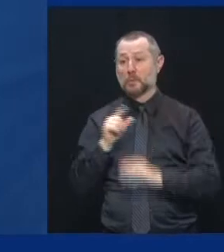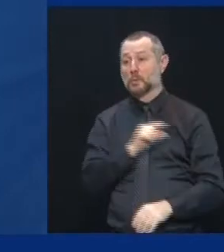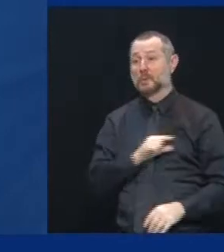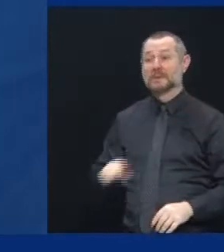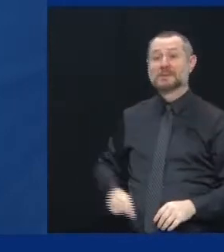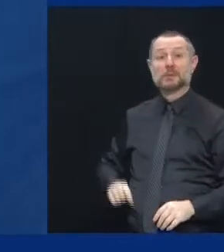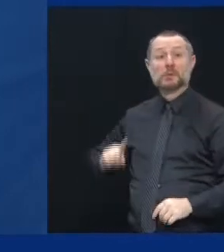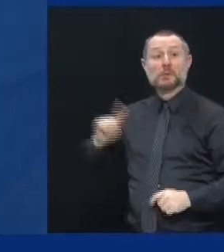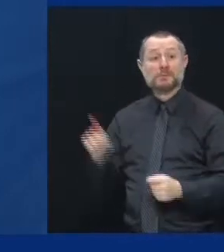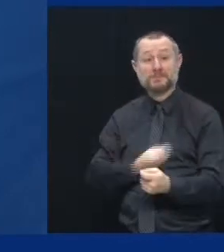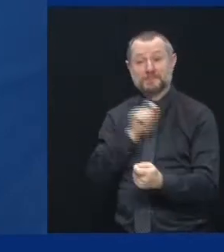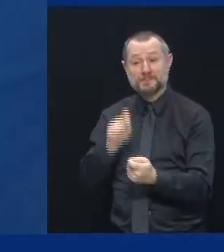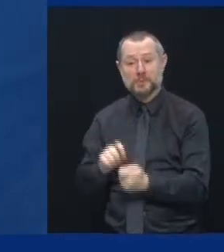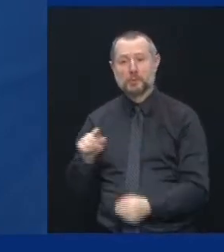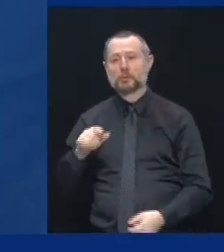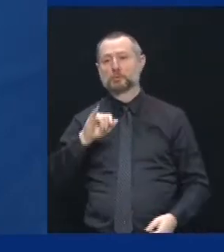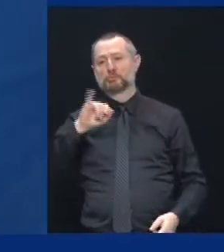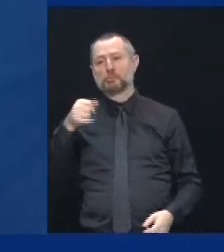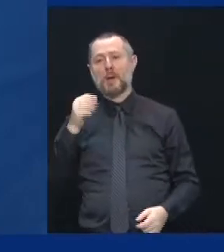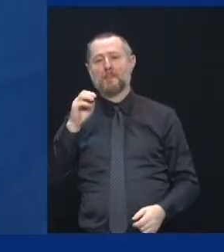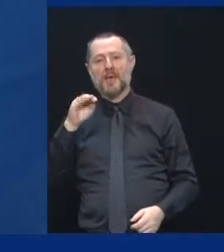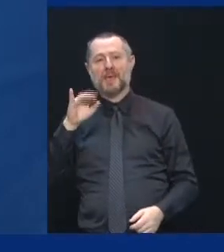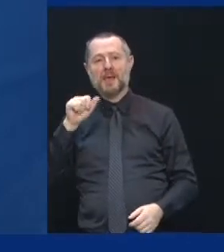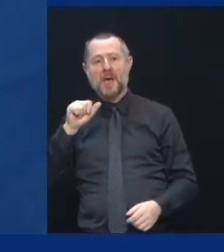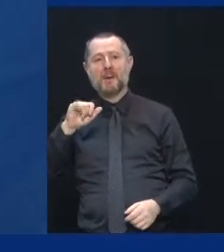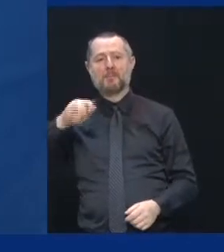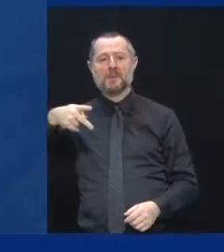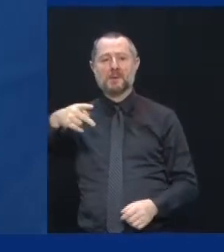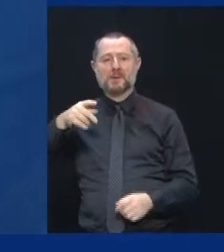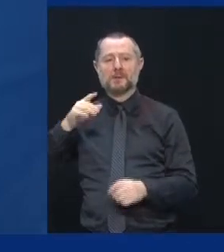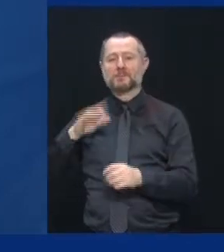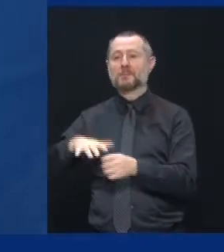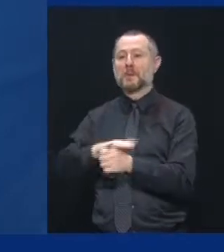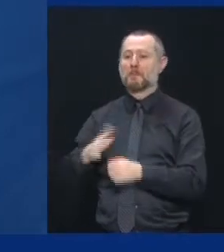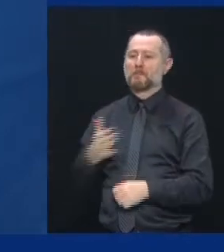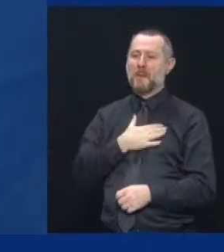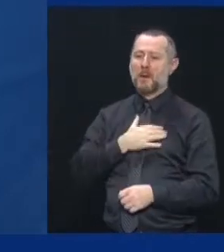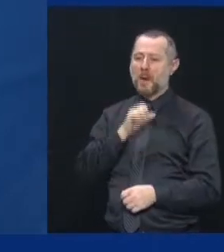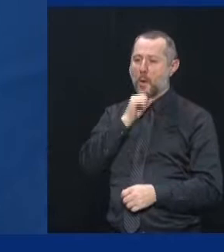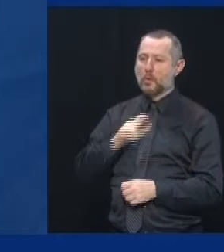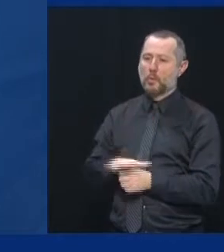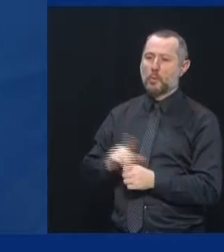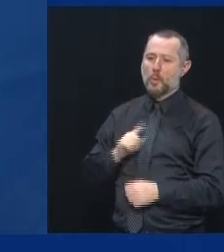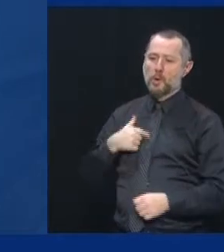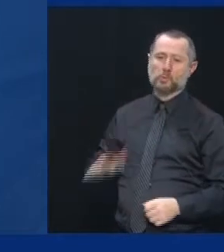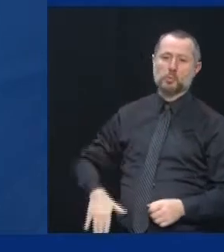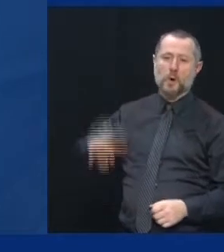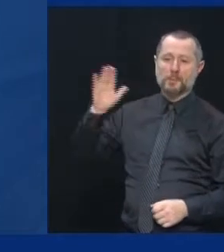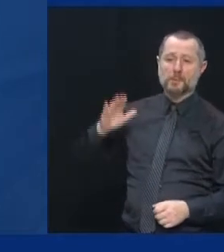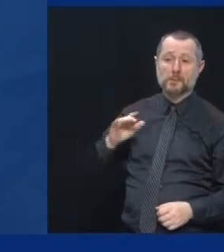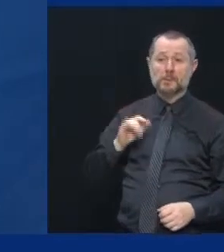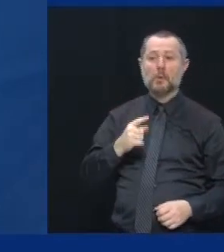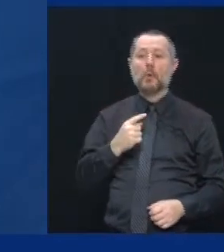WE'RE WORKING ON SEVERAL STATES AND SITES IN UPSTATE NEW YORK.